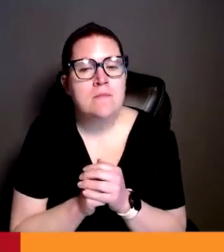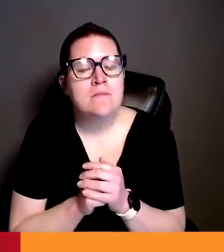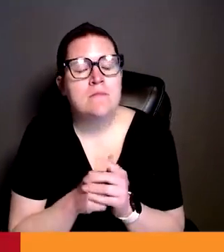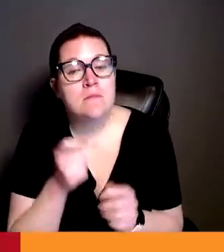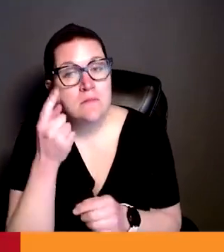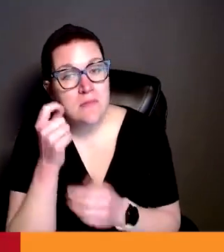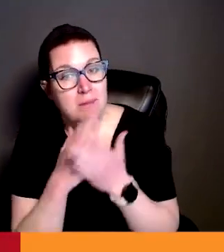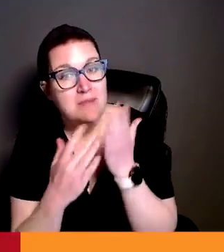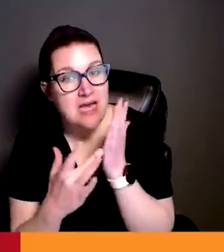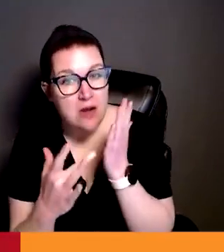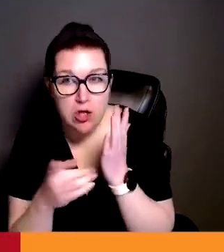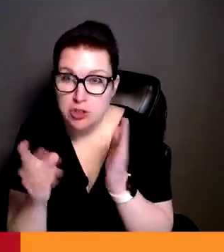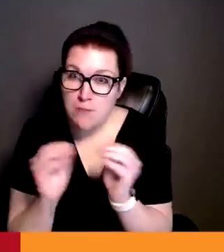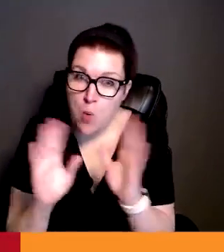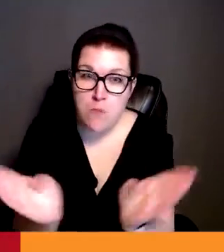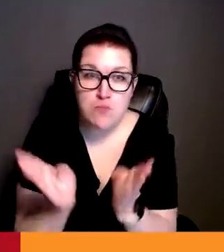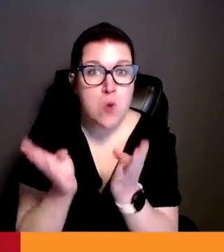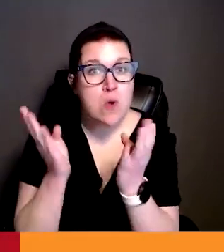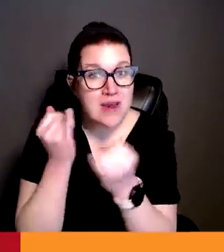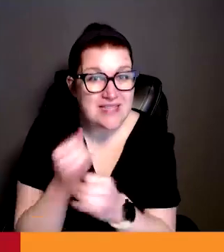that promote independence, but they don't directly support caregiving.